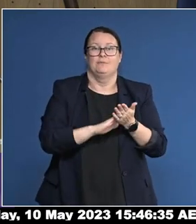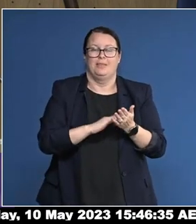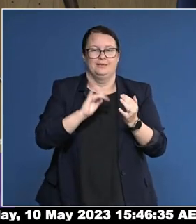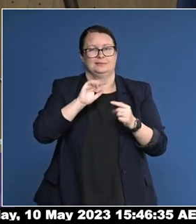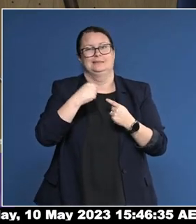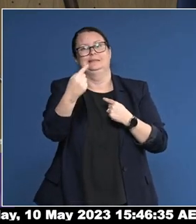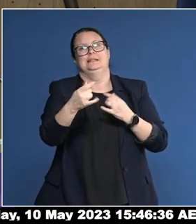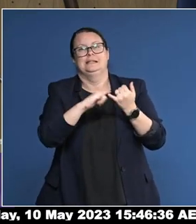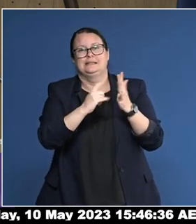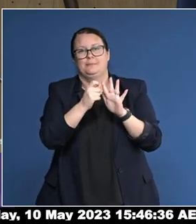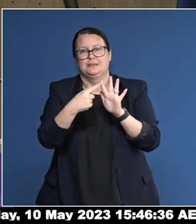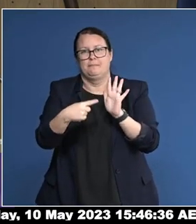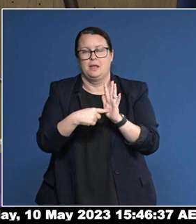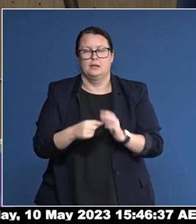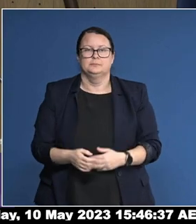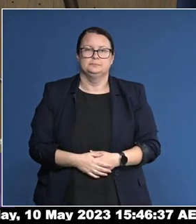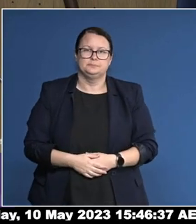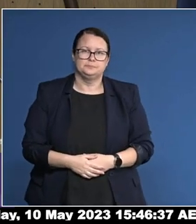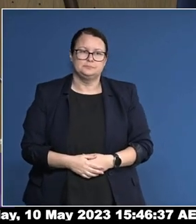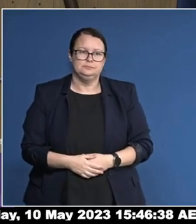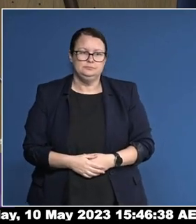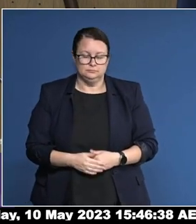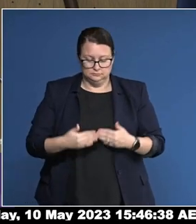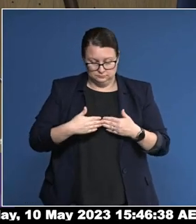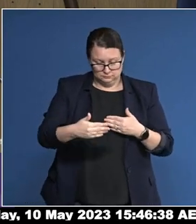Over the next few months, the Royal Commission will continue with its What